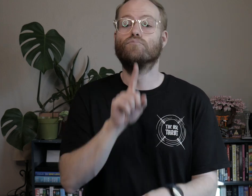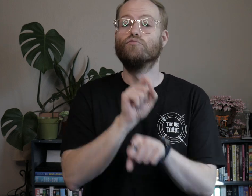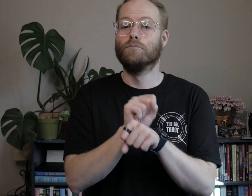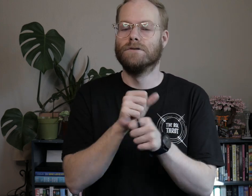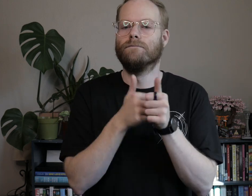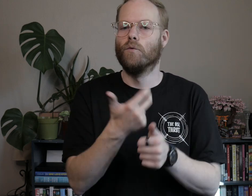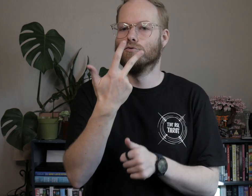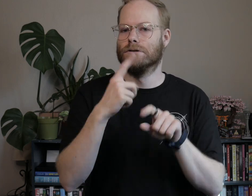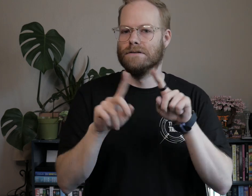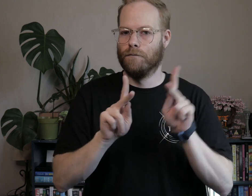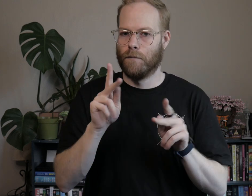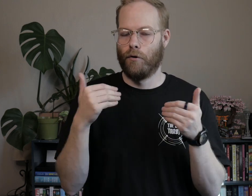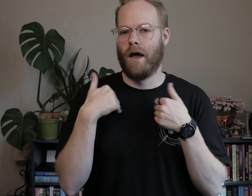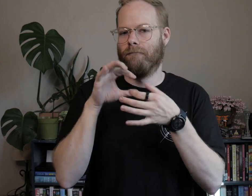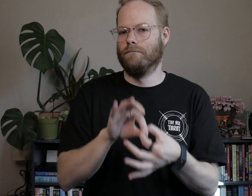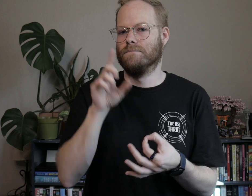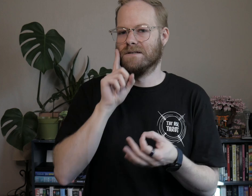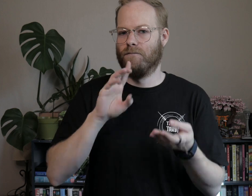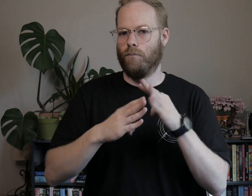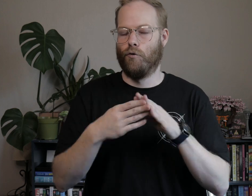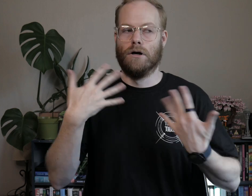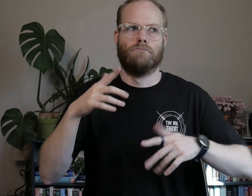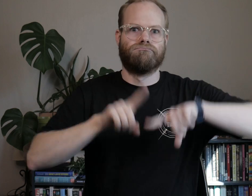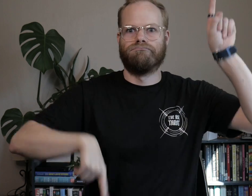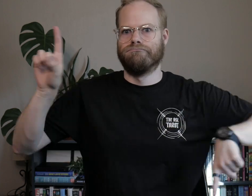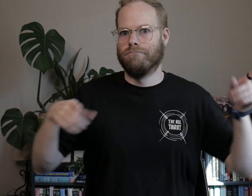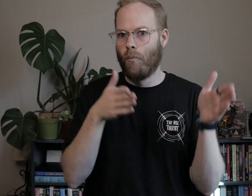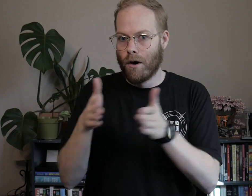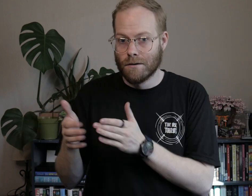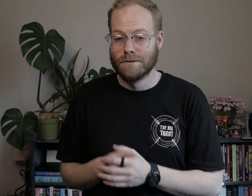True Biz follows three different people that have ties to the deaf community in vastly different ways.